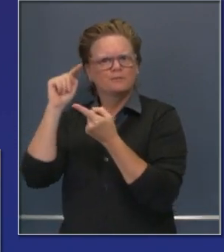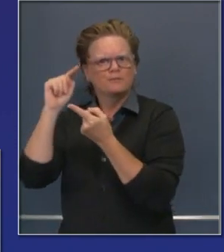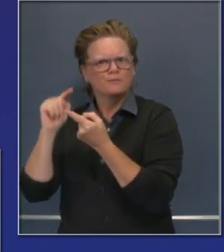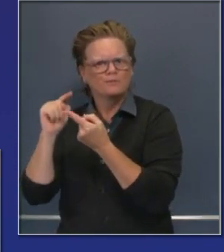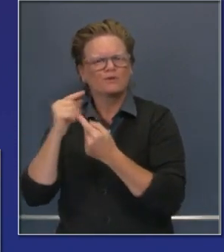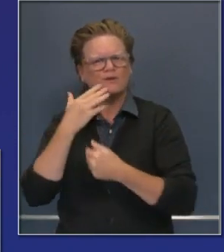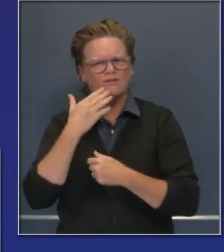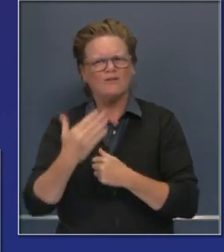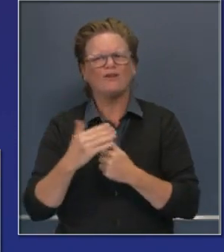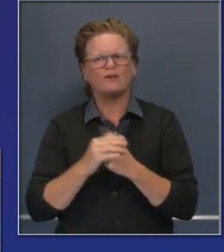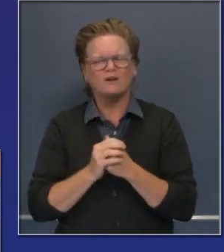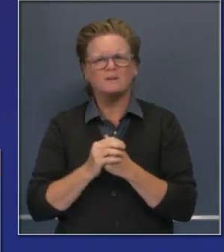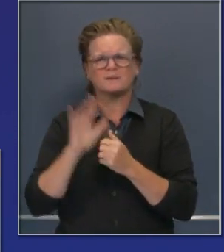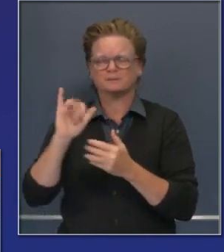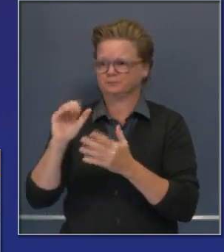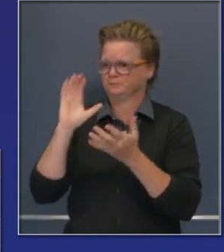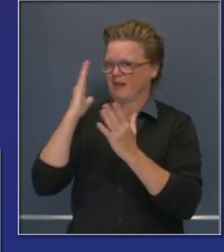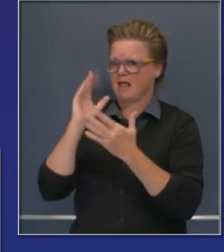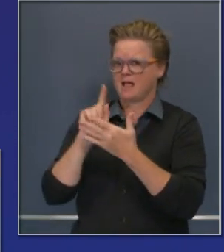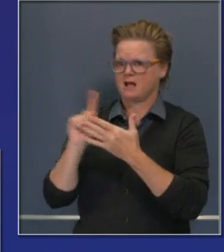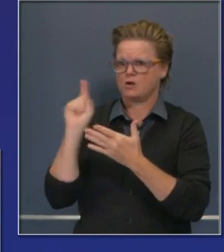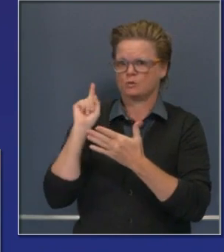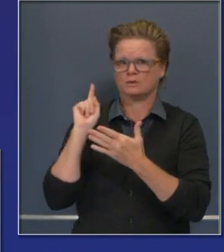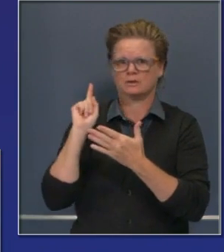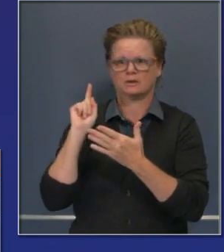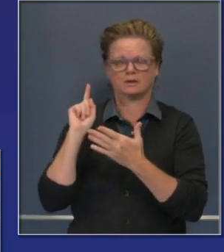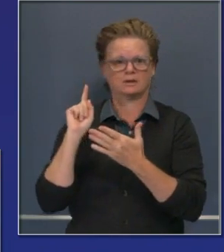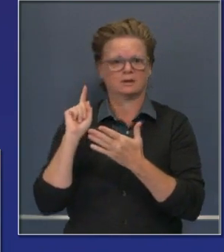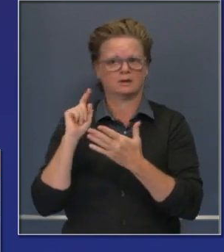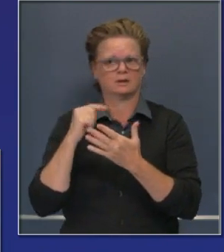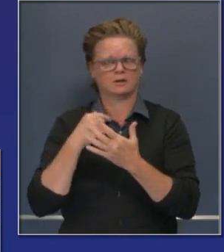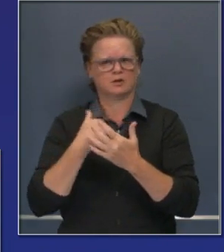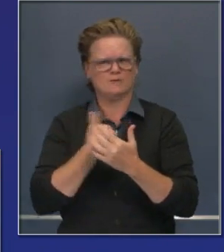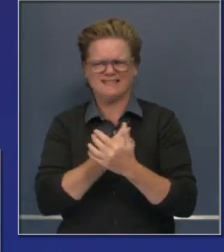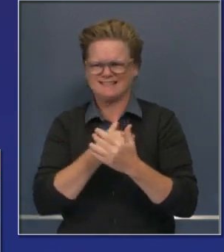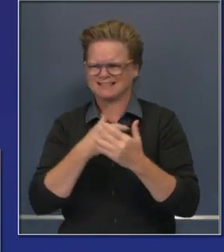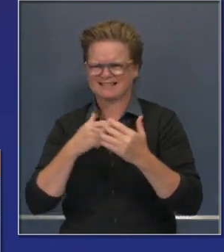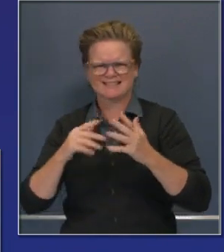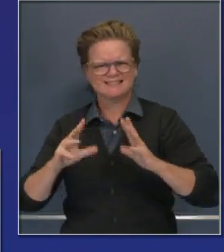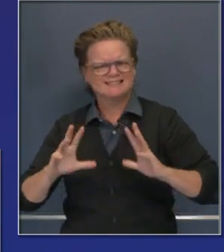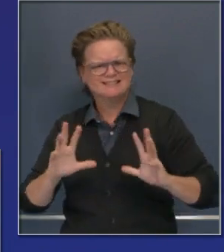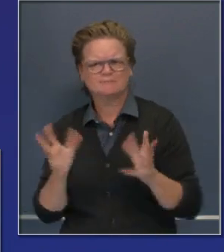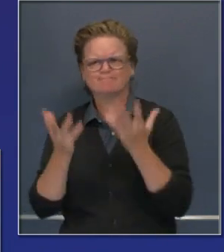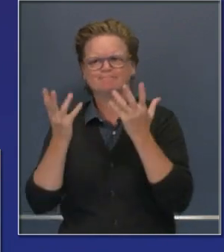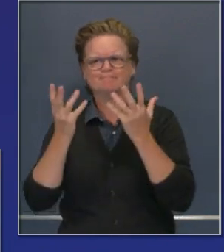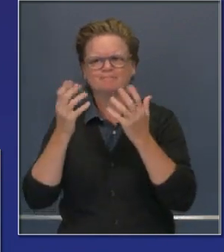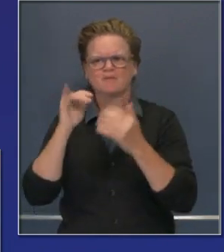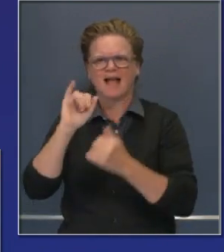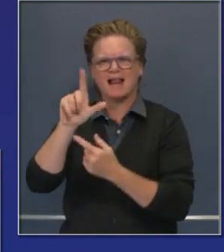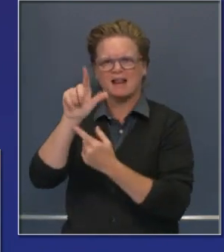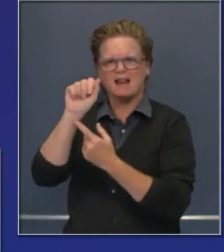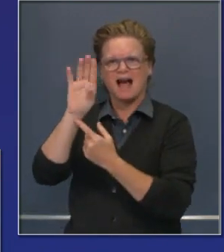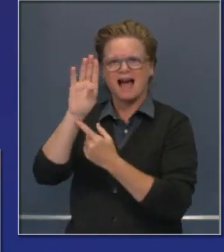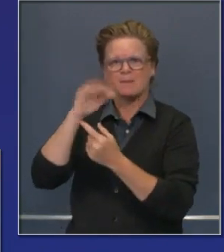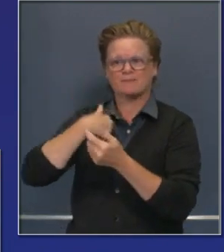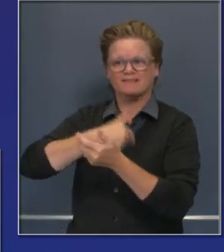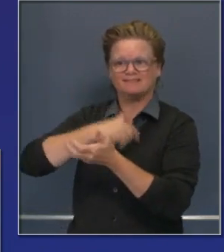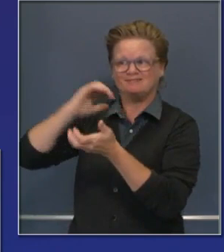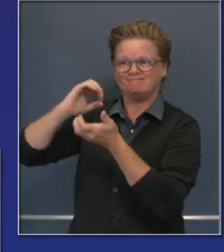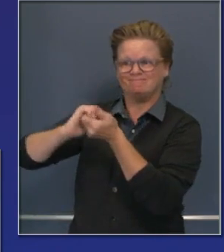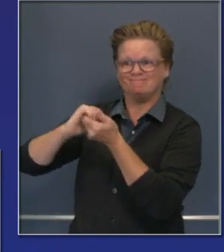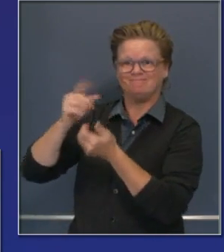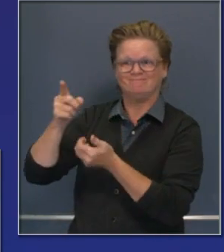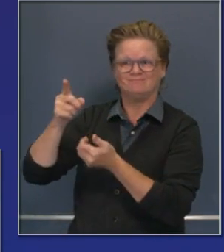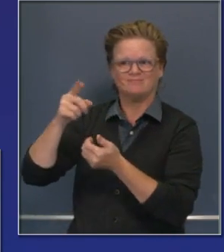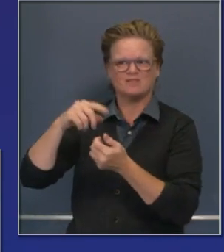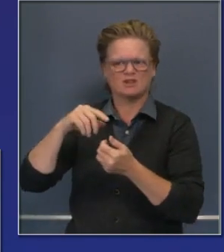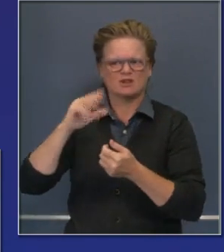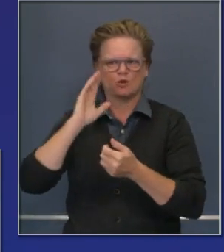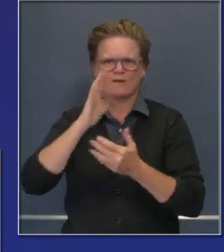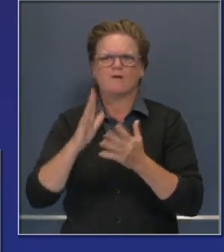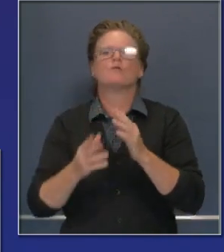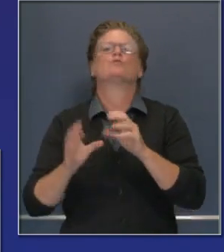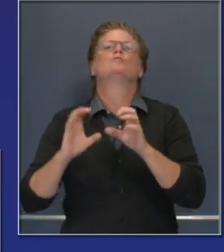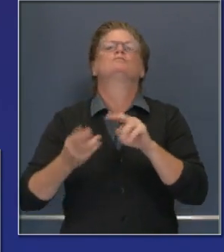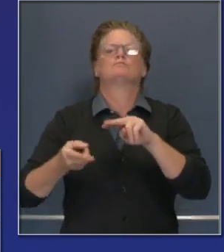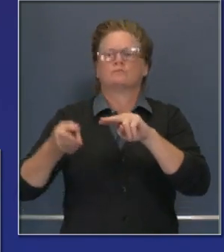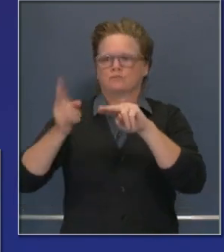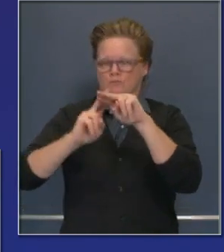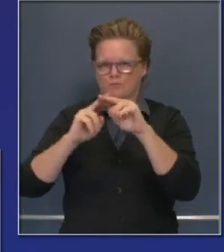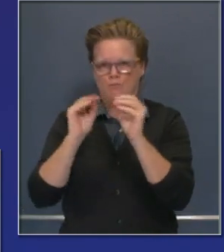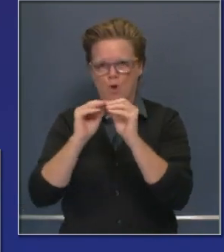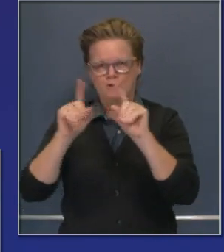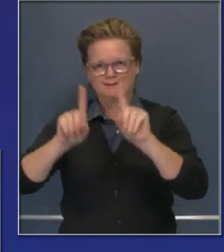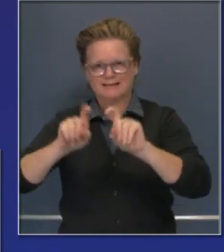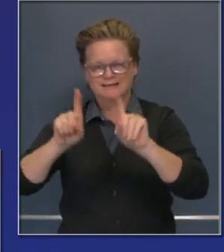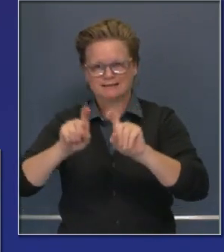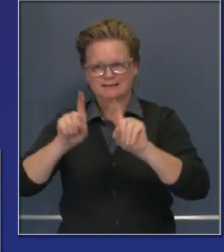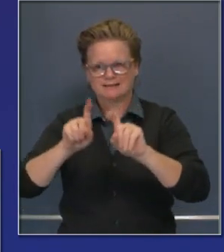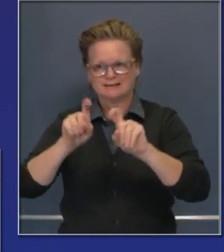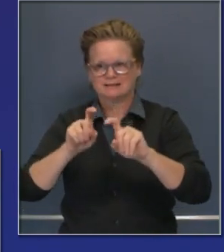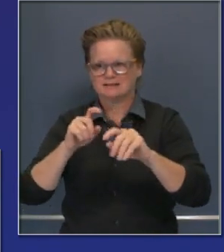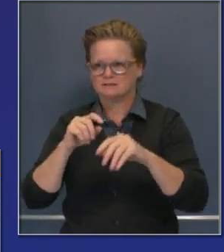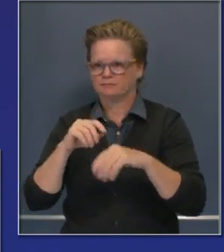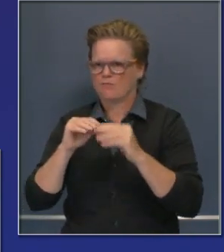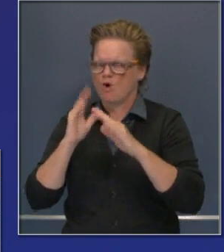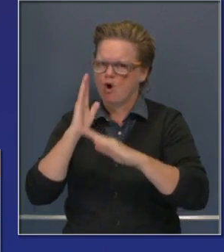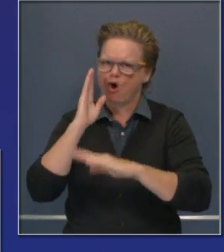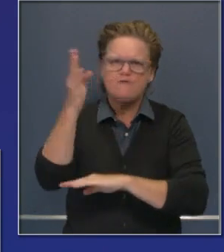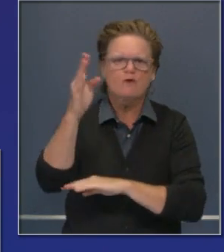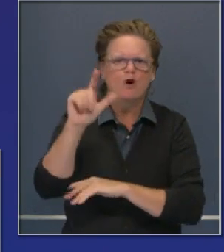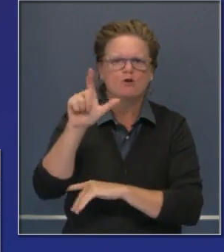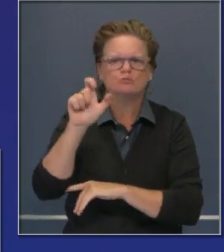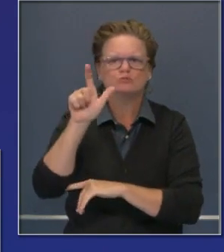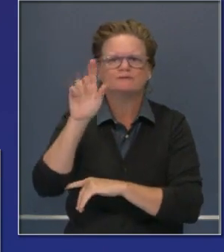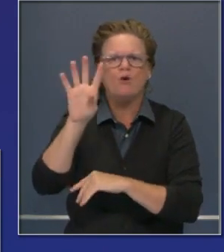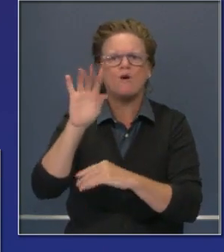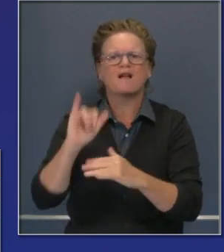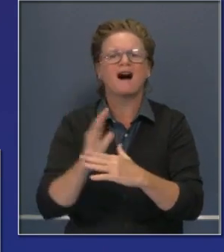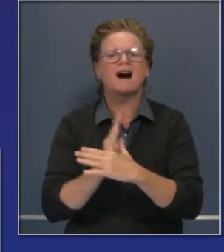I MENTIONED THIS THE LAST TIME I UPDATED YOU THAT WE’RE MAKING REAL PROGRESS ON BUILDING OUT THIS VERY LARGE LAB WHERE WE WILL SUBSTANTIALLY INCREASE OUR TESTING WELL ABOVE THE A HUNDRED